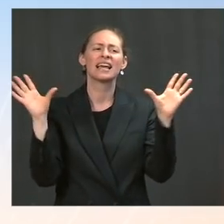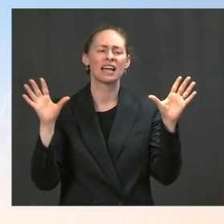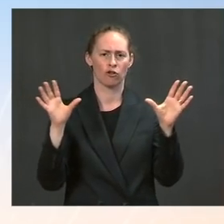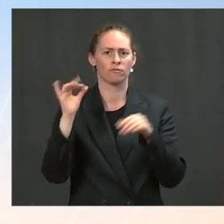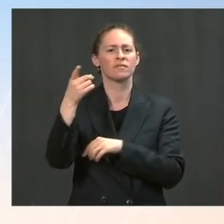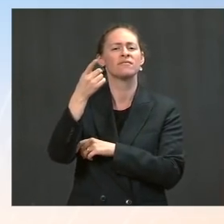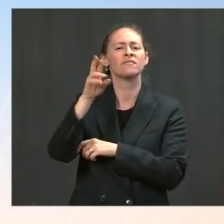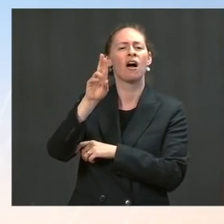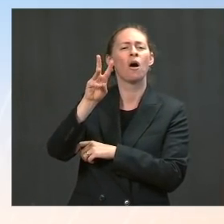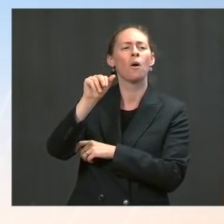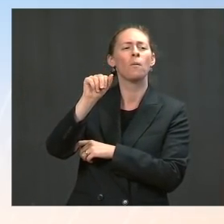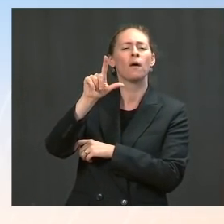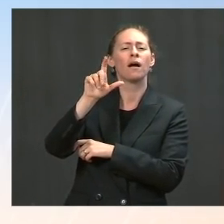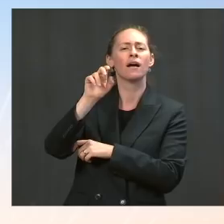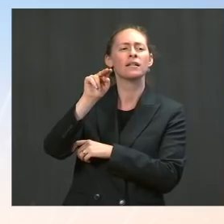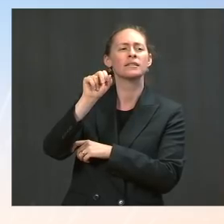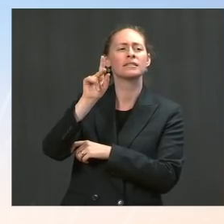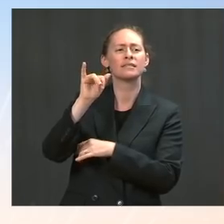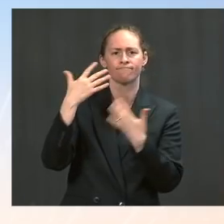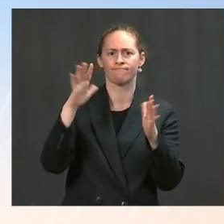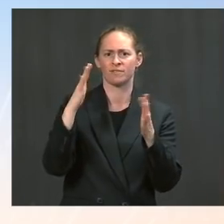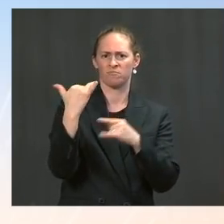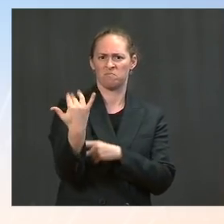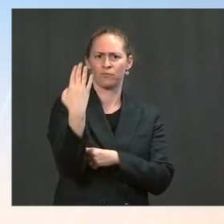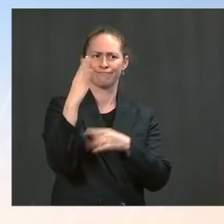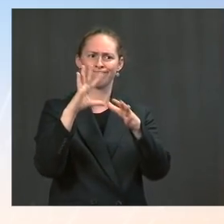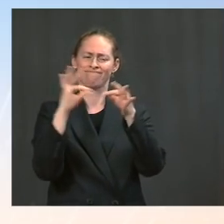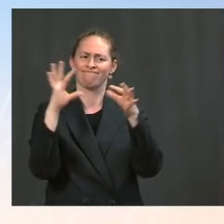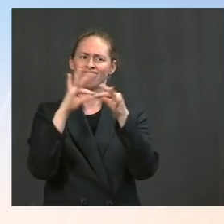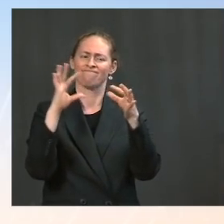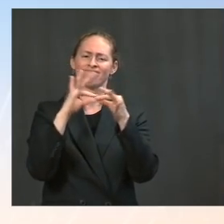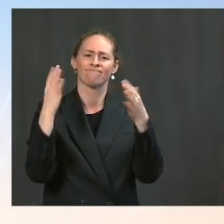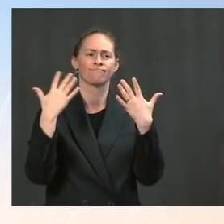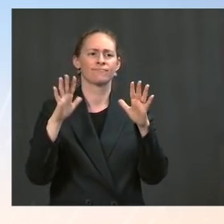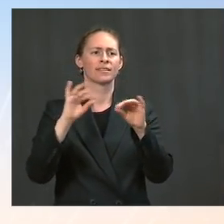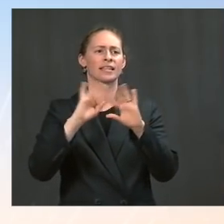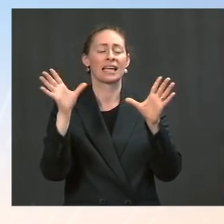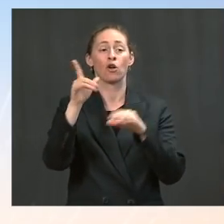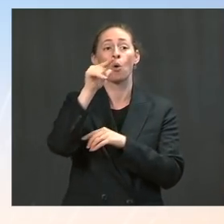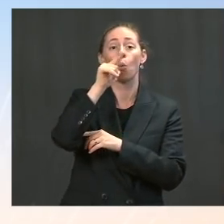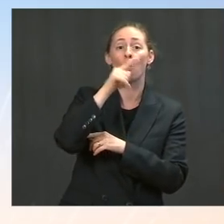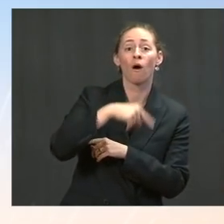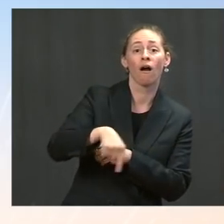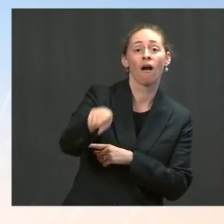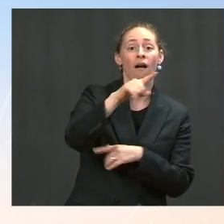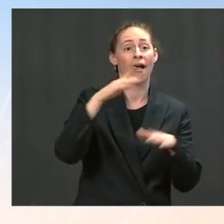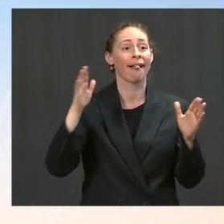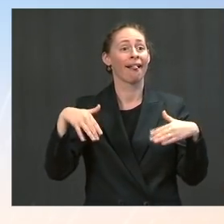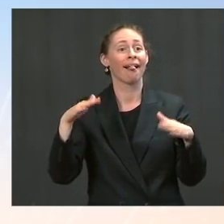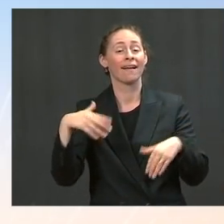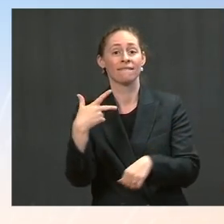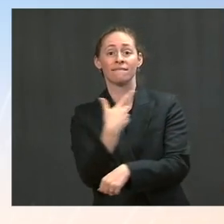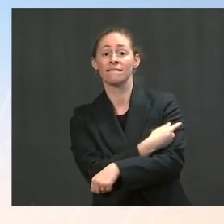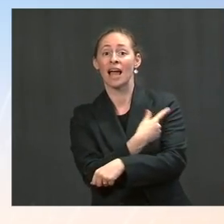an earlier briefing today, this is really becoming a pandemic of the unvaccinated, and that means getting vaccinated, you can save yourself.